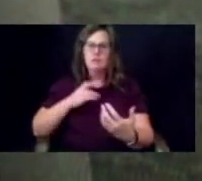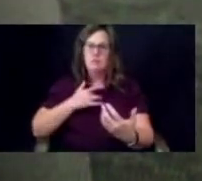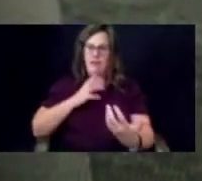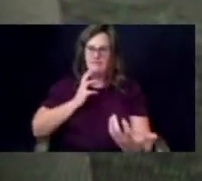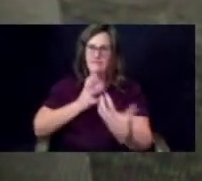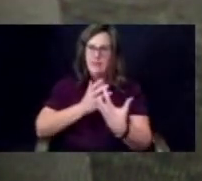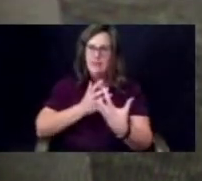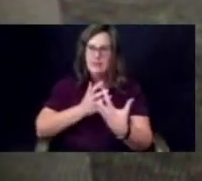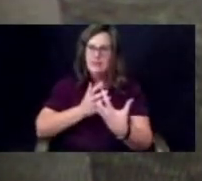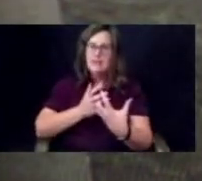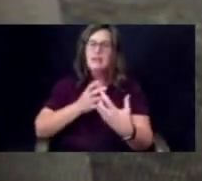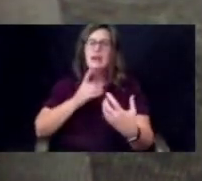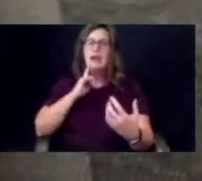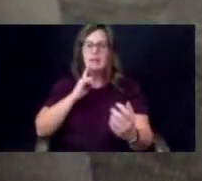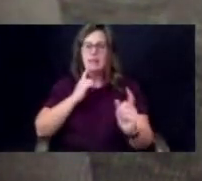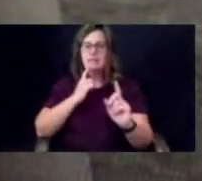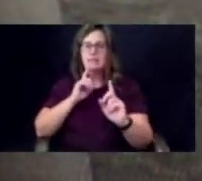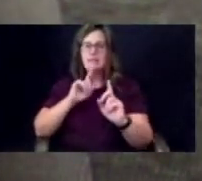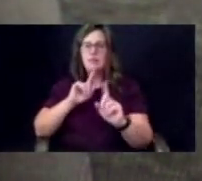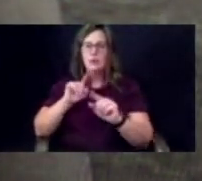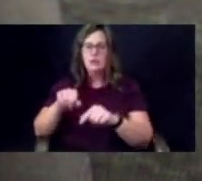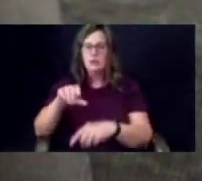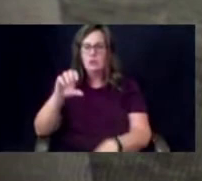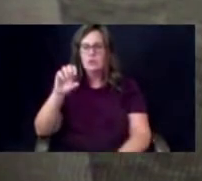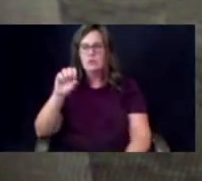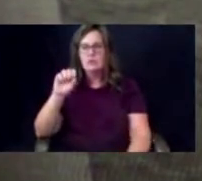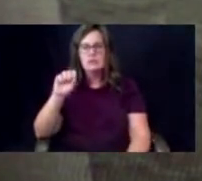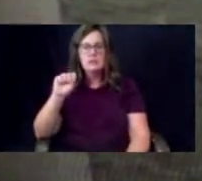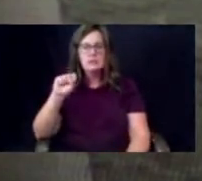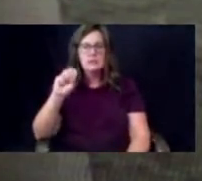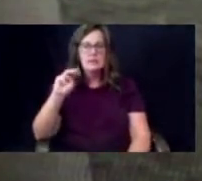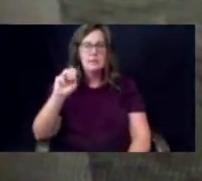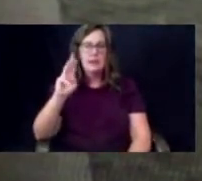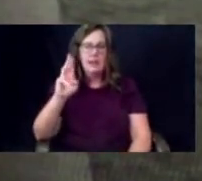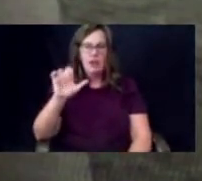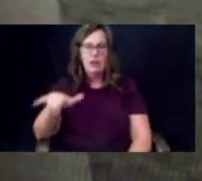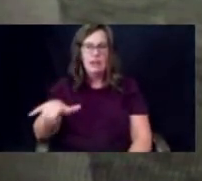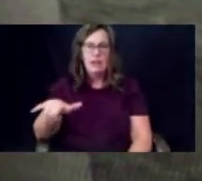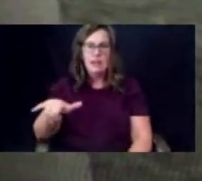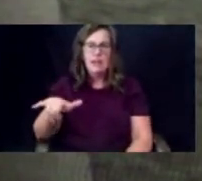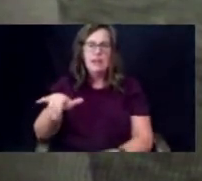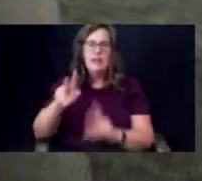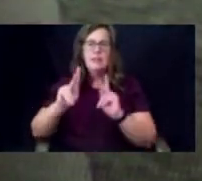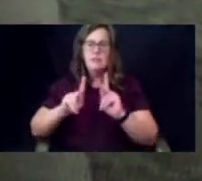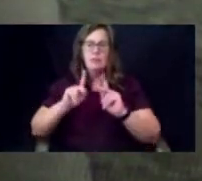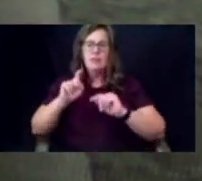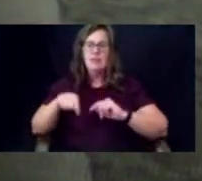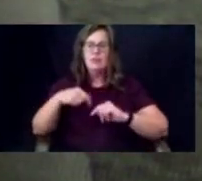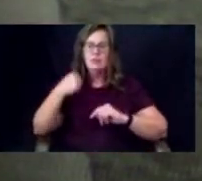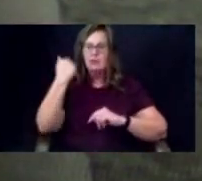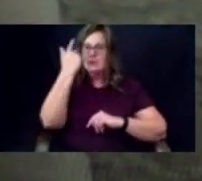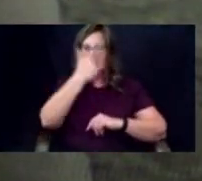seminary is just recognizing that people need to see fake leaders that look like them um and who